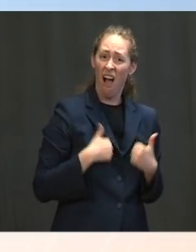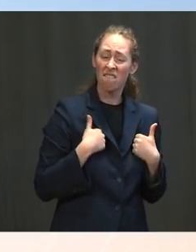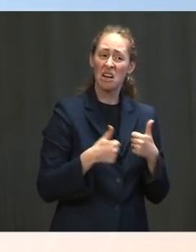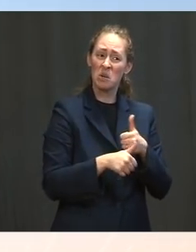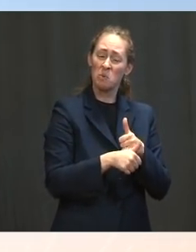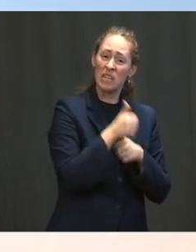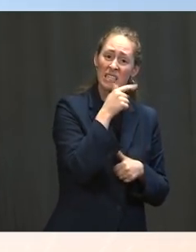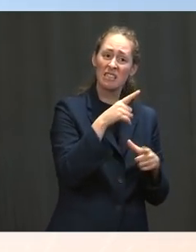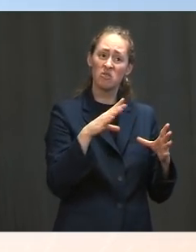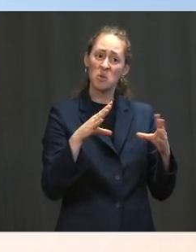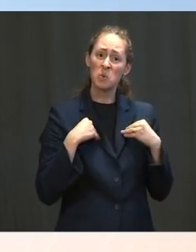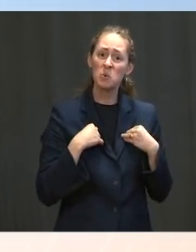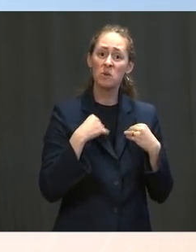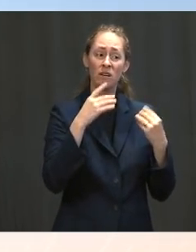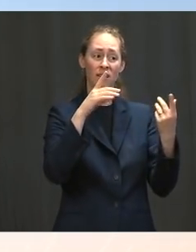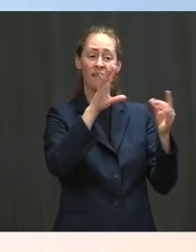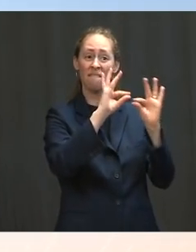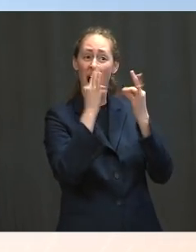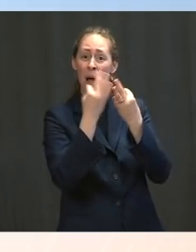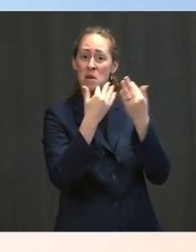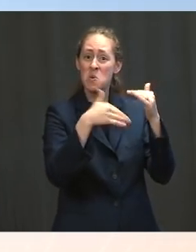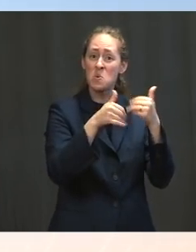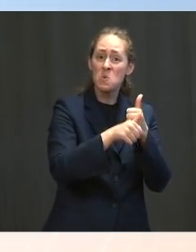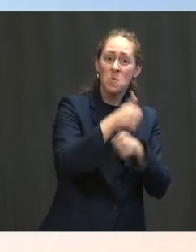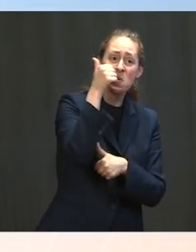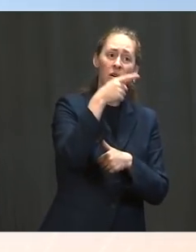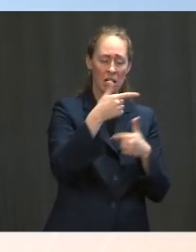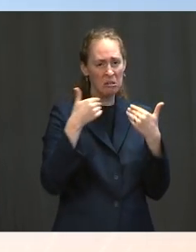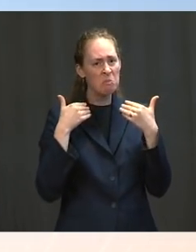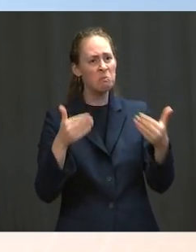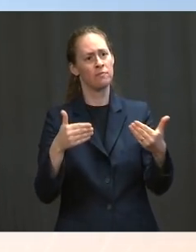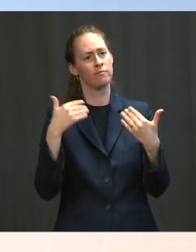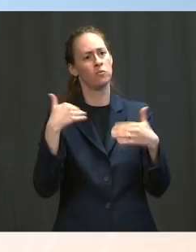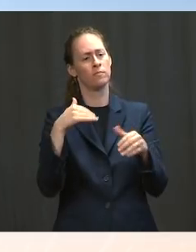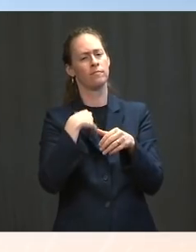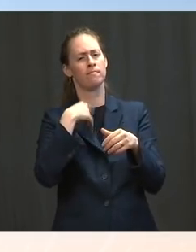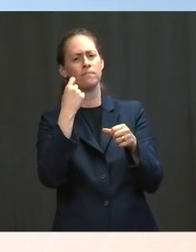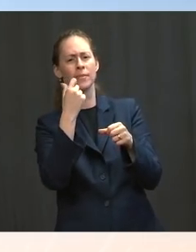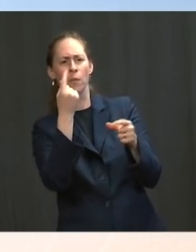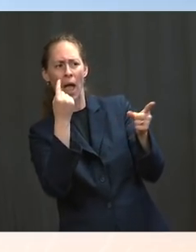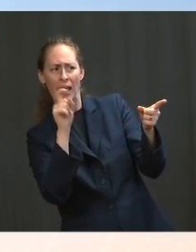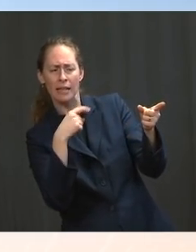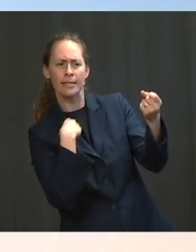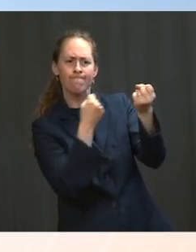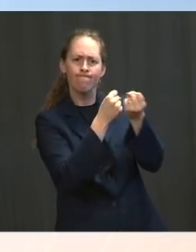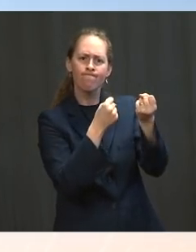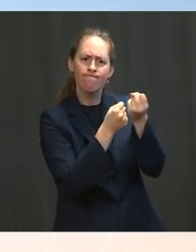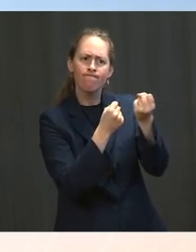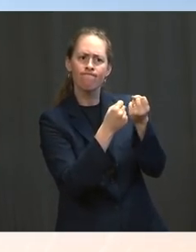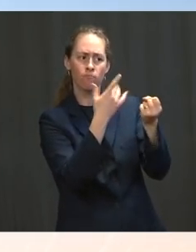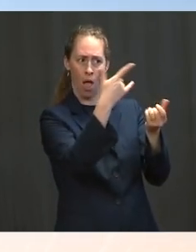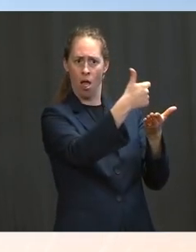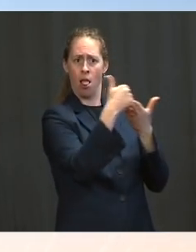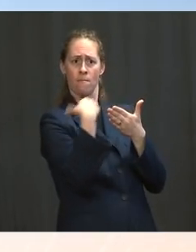And we're going to work every possible contingency to make sure that we can help those who have helped us. But that's really what our focus is at this point.